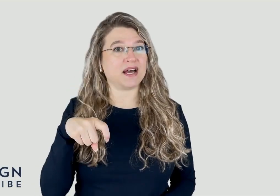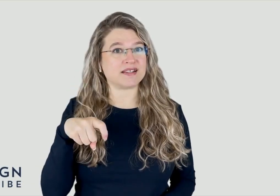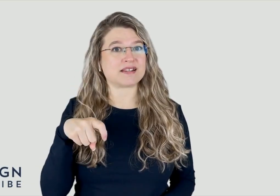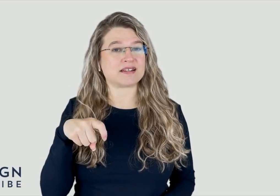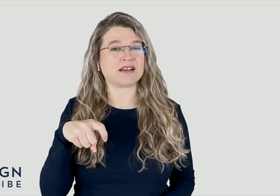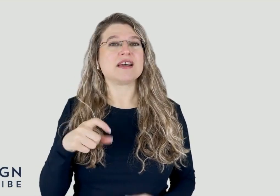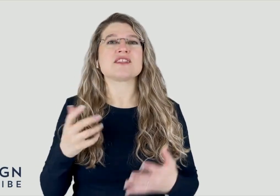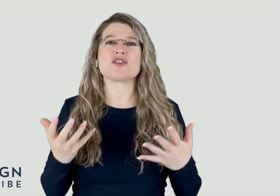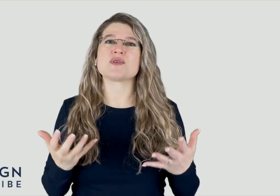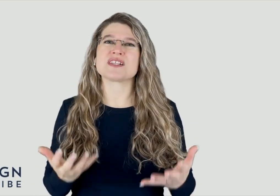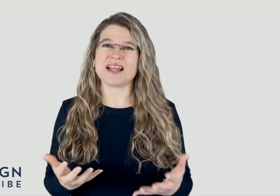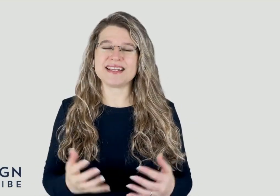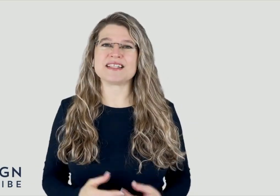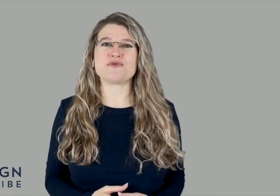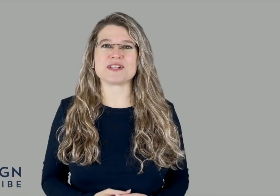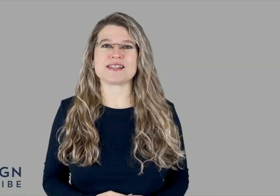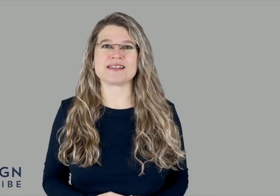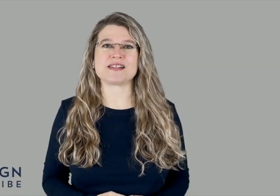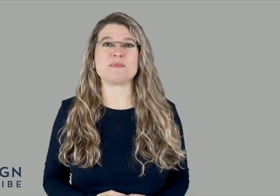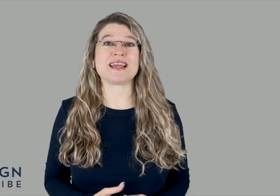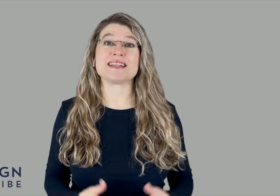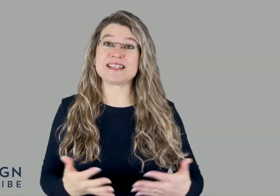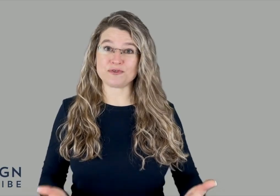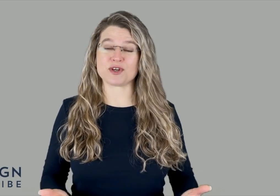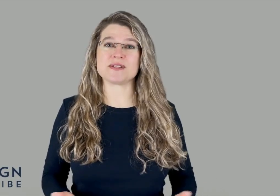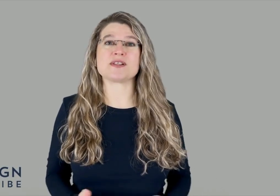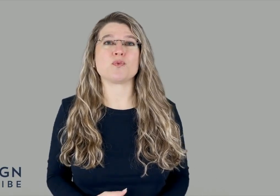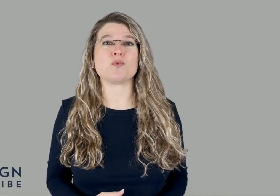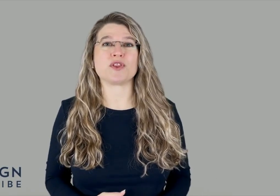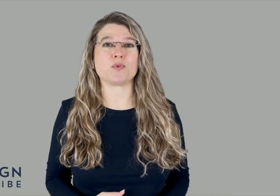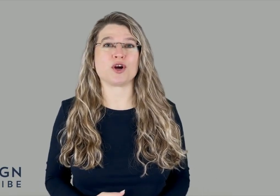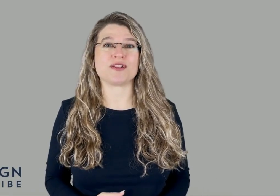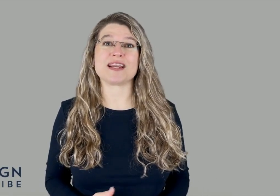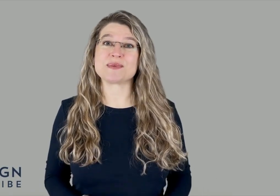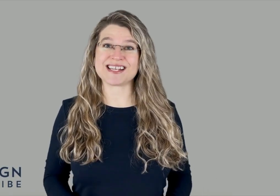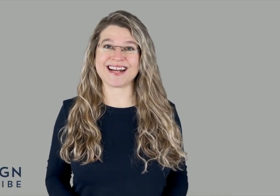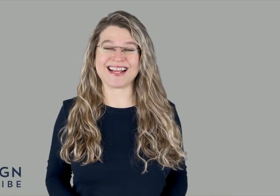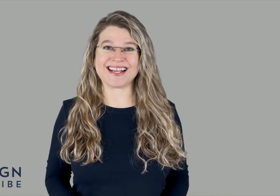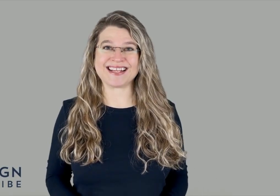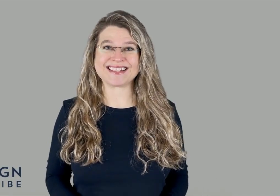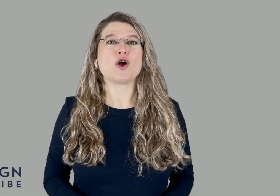must. So those slight differences make a difference with the word that I'm signing.